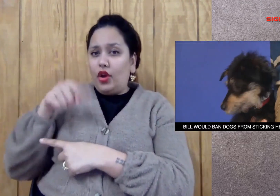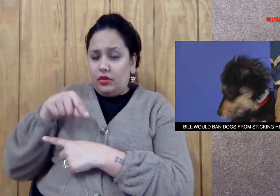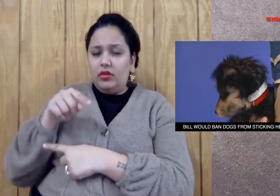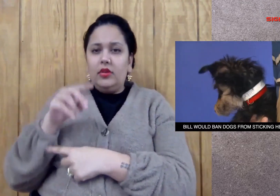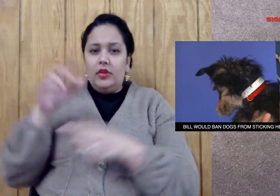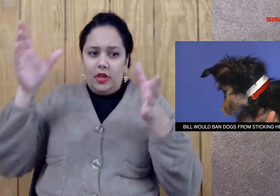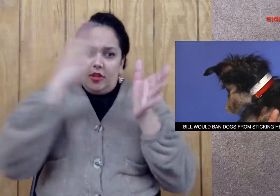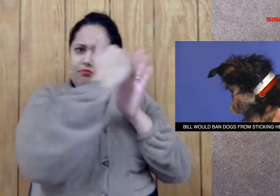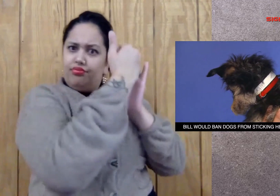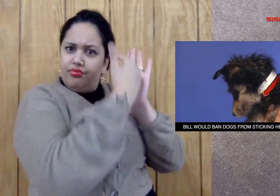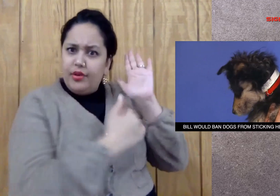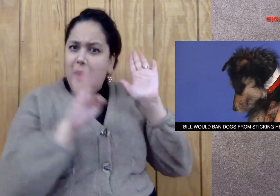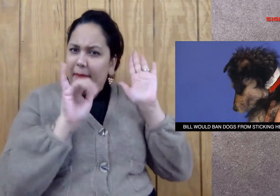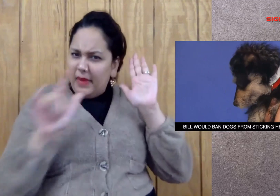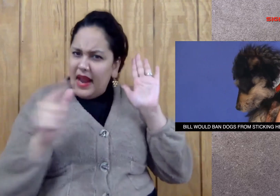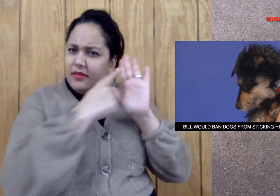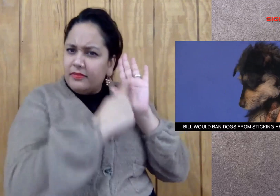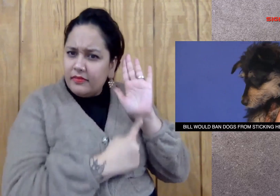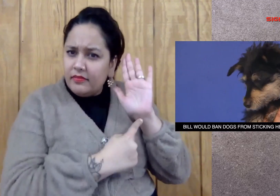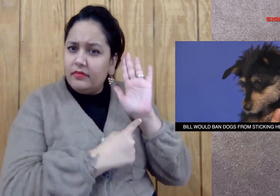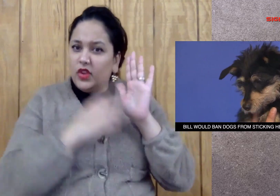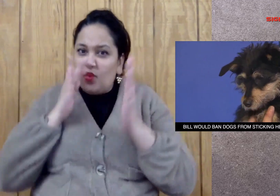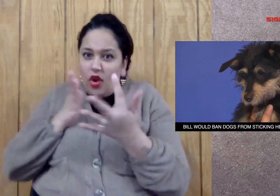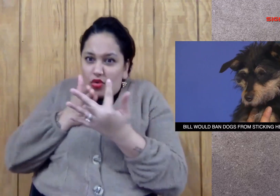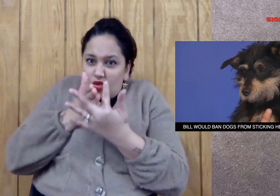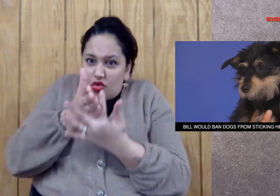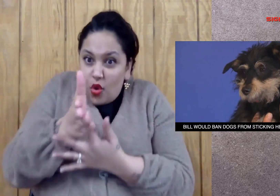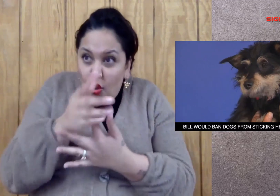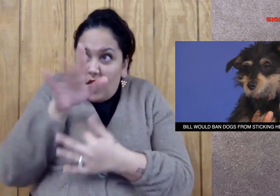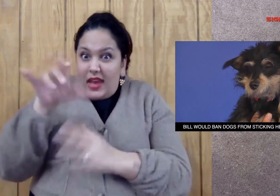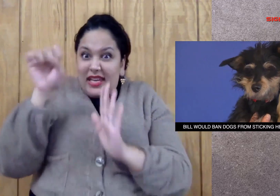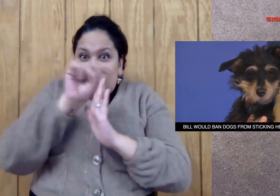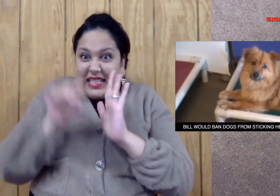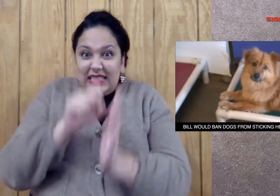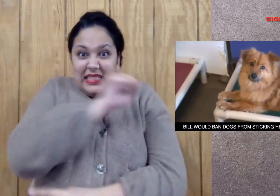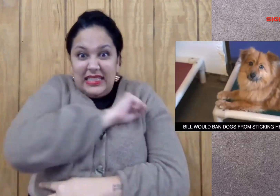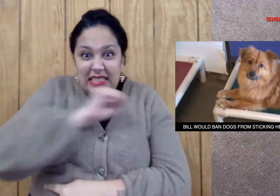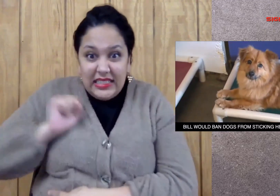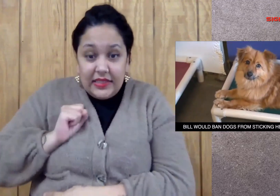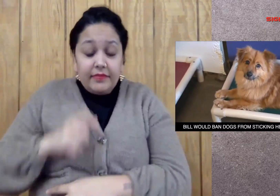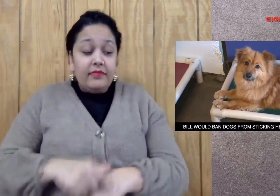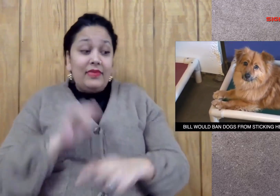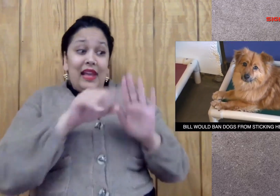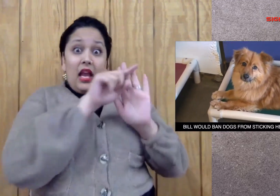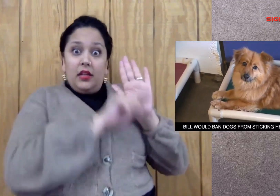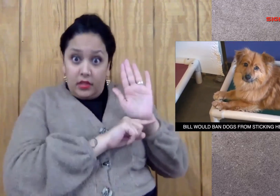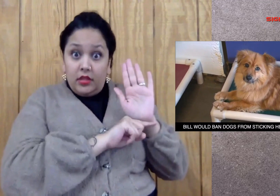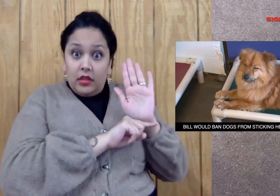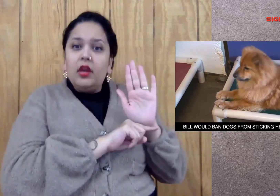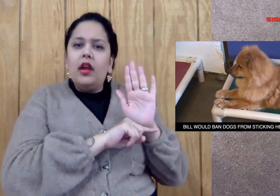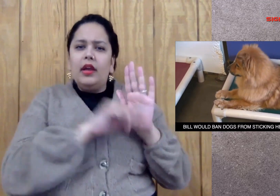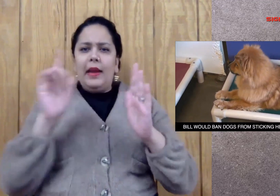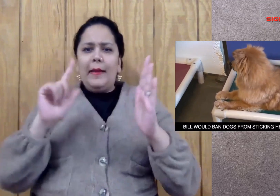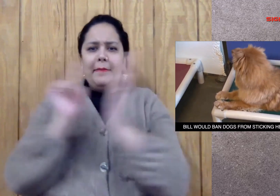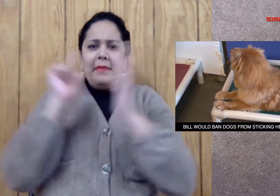An animal welfare bill is making its way through the state's Senate. the bill